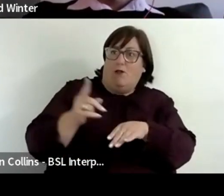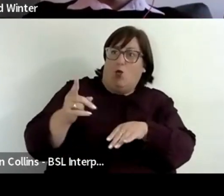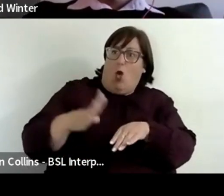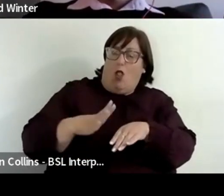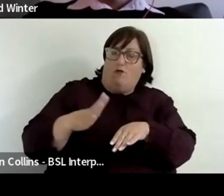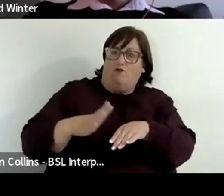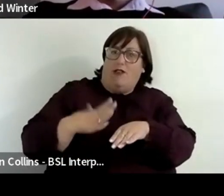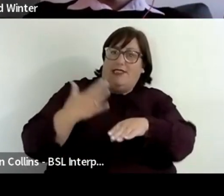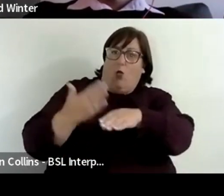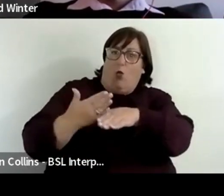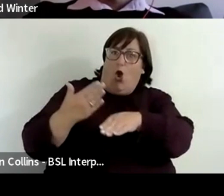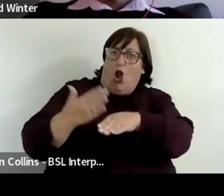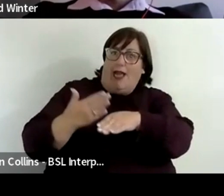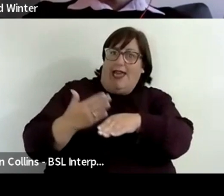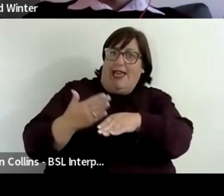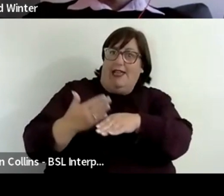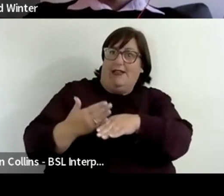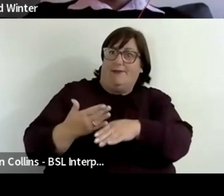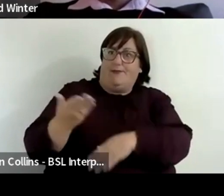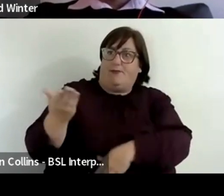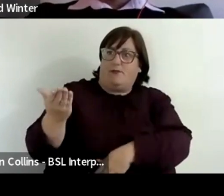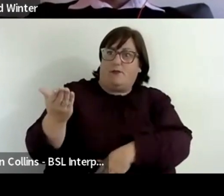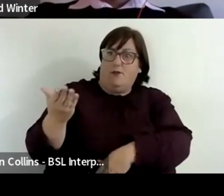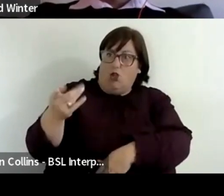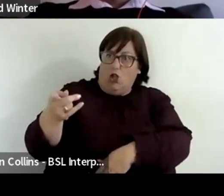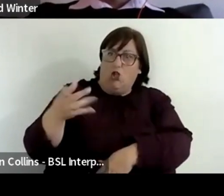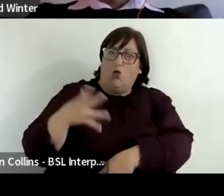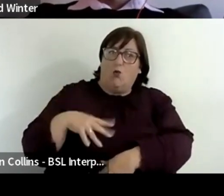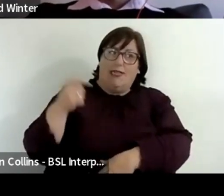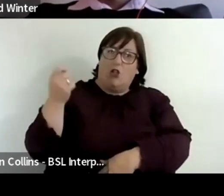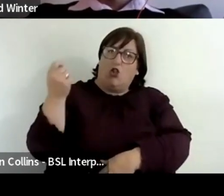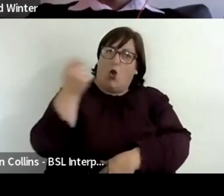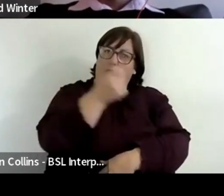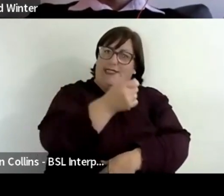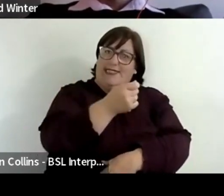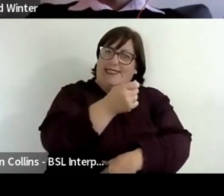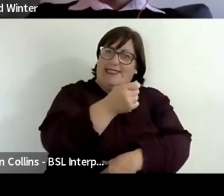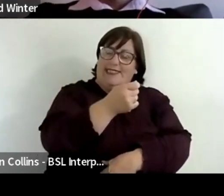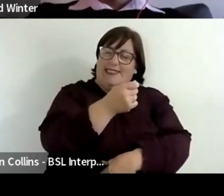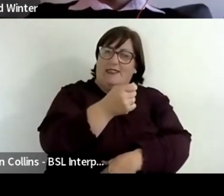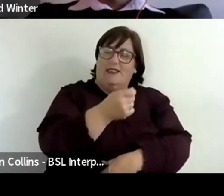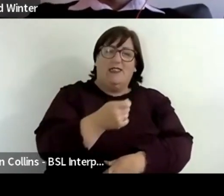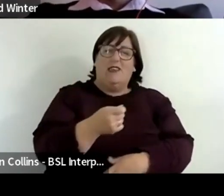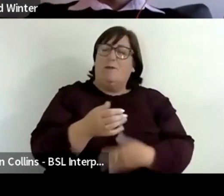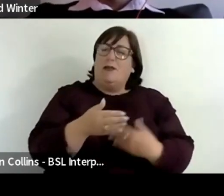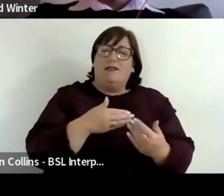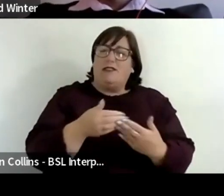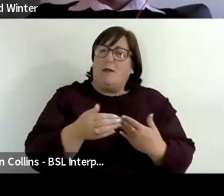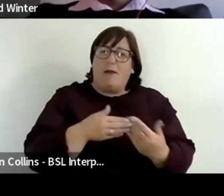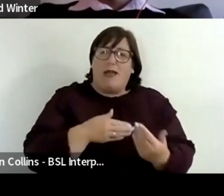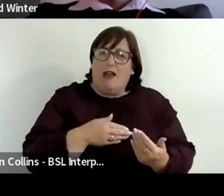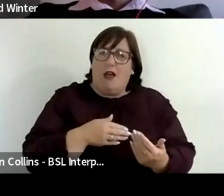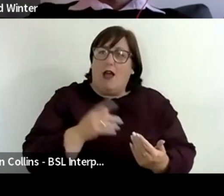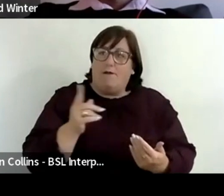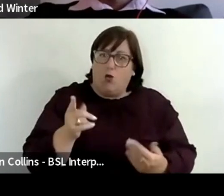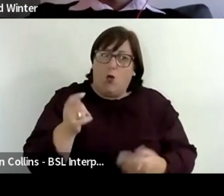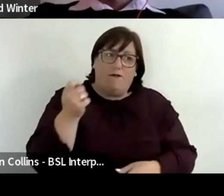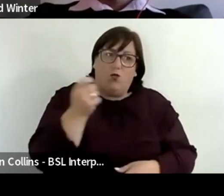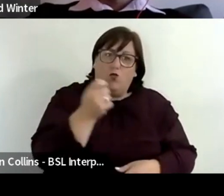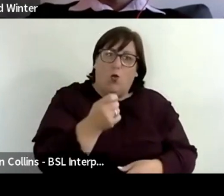If you have got that right individual it does not matter whether you are in a long notice or not. It is the right person for the role.